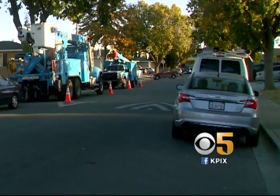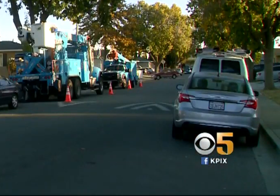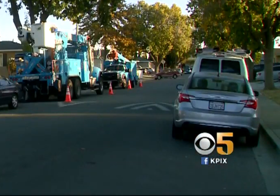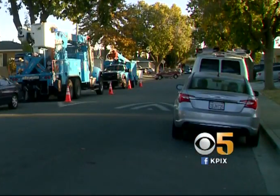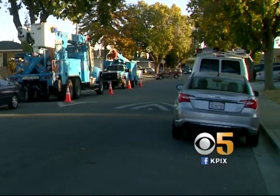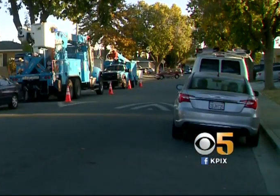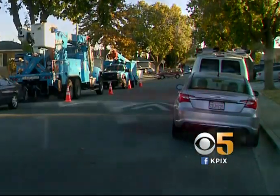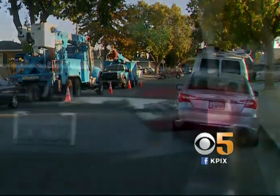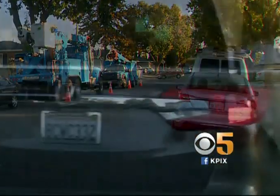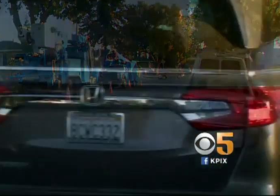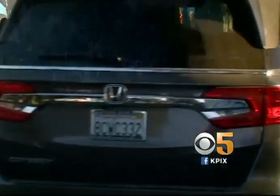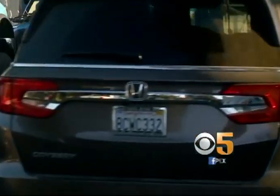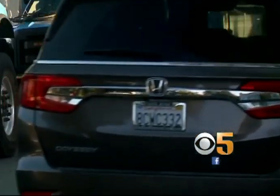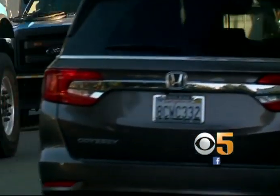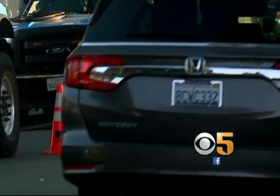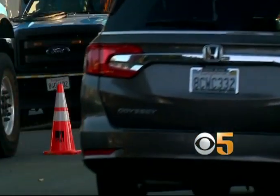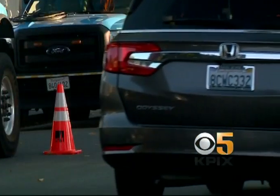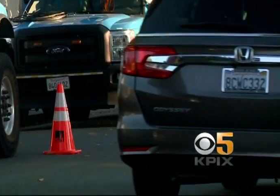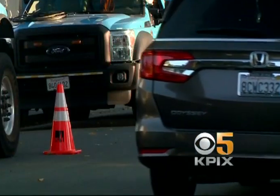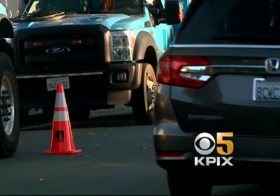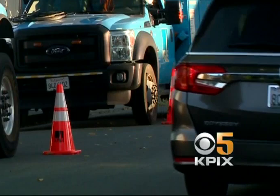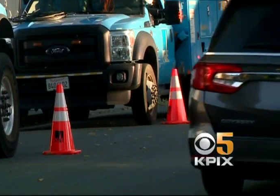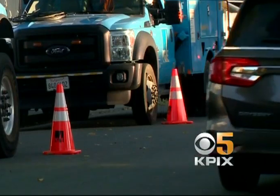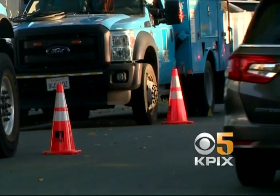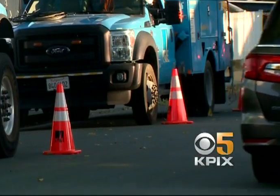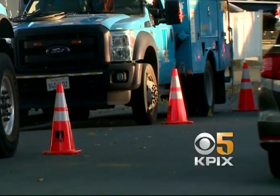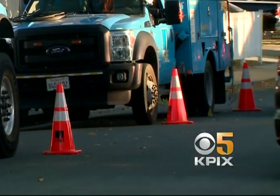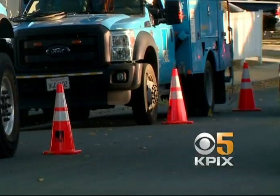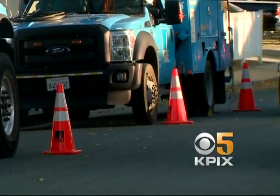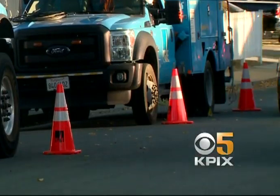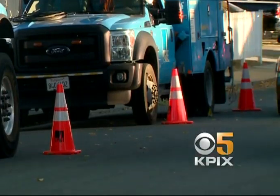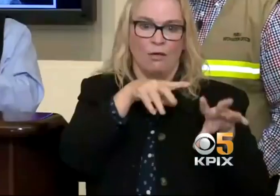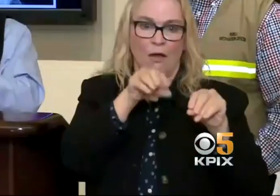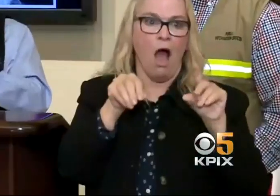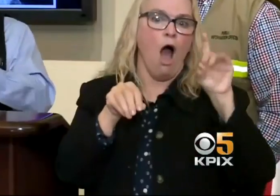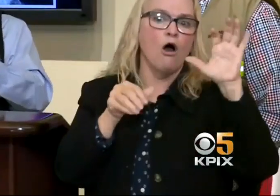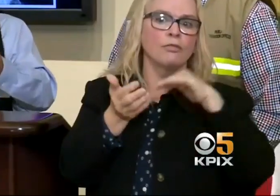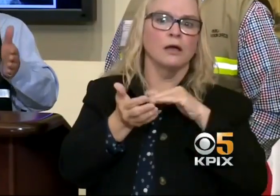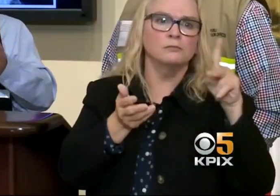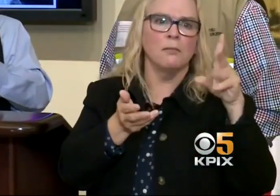INCIDENTS, 2 FIRES IN MILPITAS, THE POTENTIAL FOR